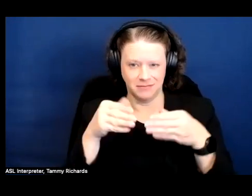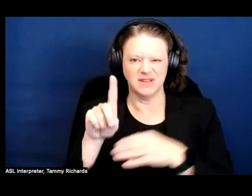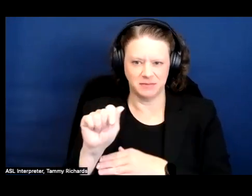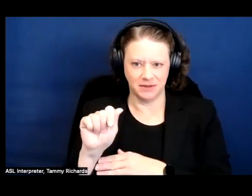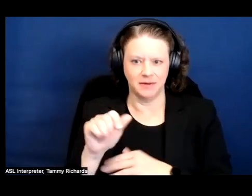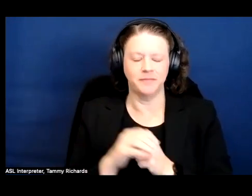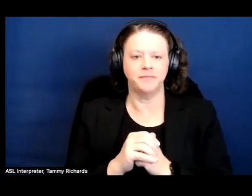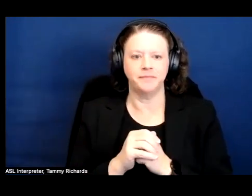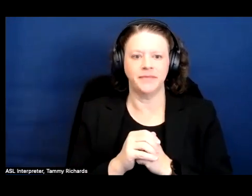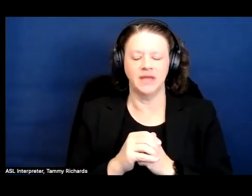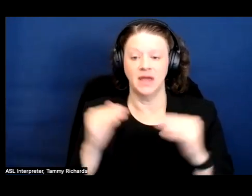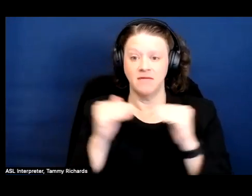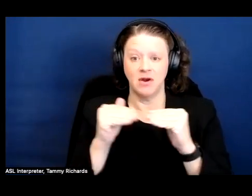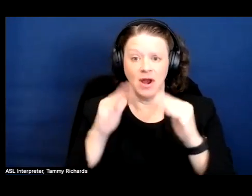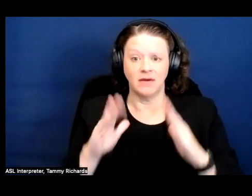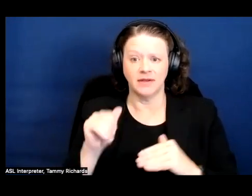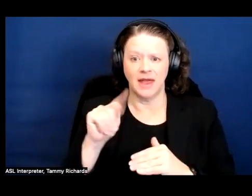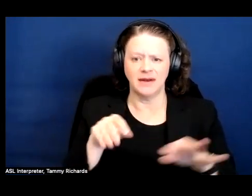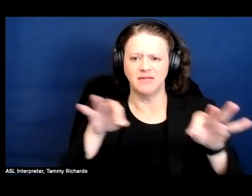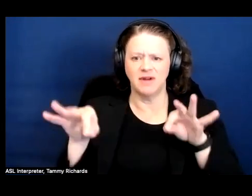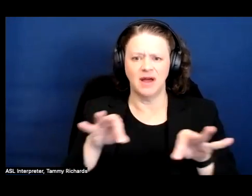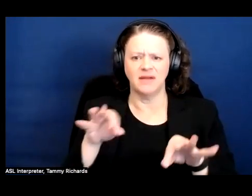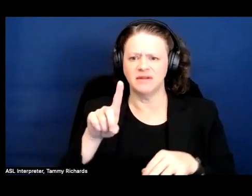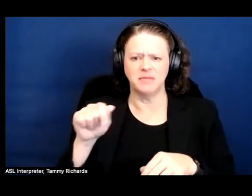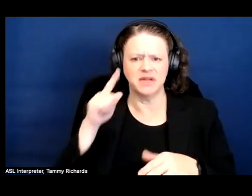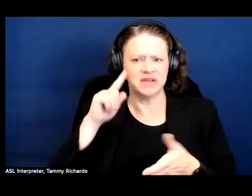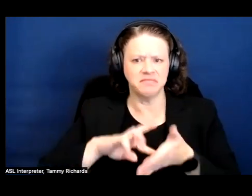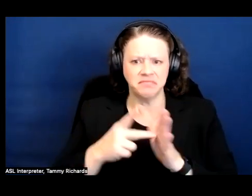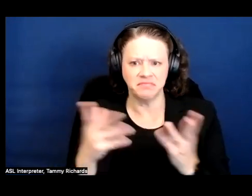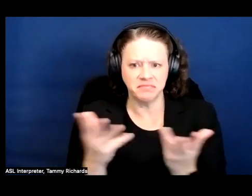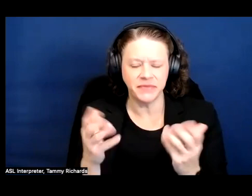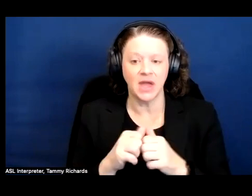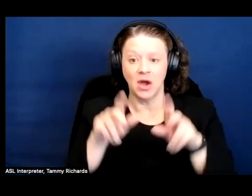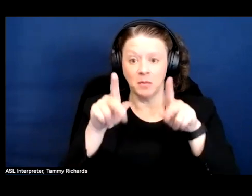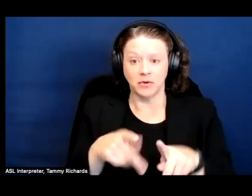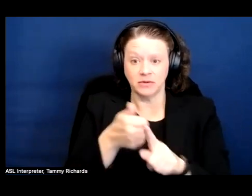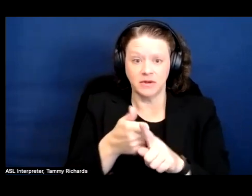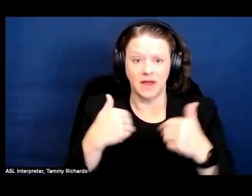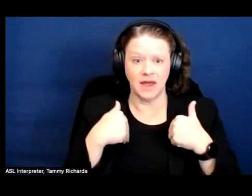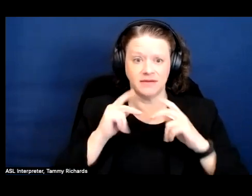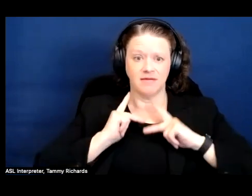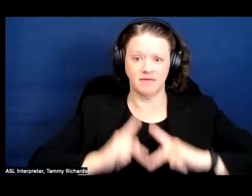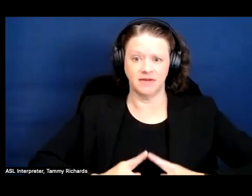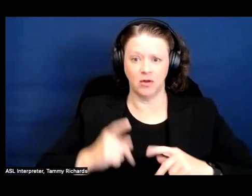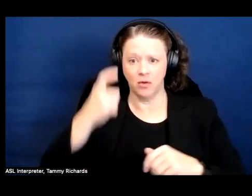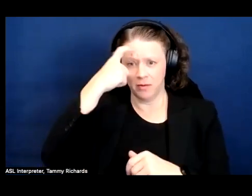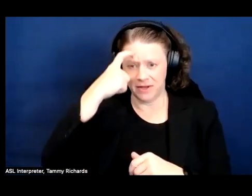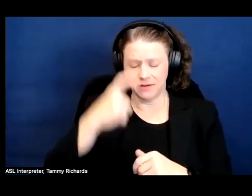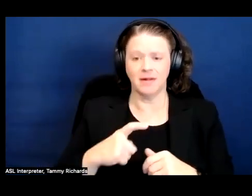is simply using an emotional support dog, and that's not the case. If the dog actually performs work or tasks,